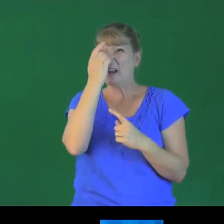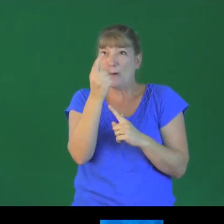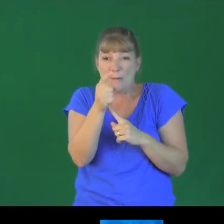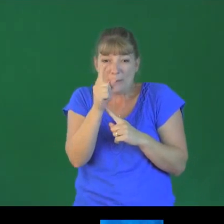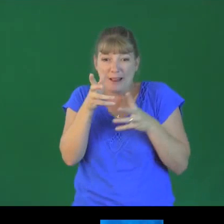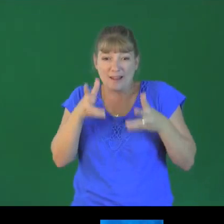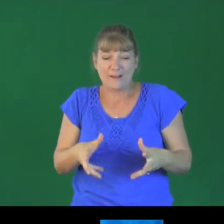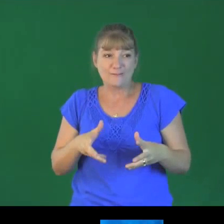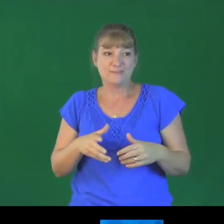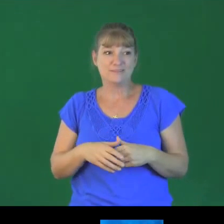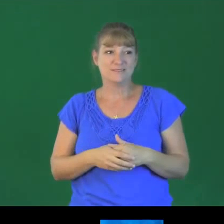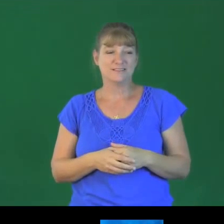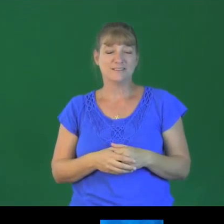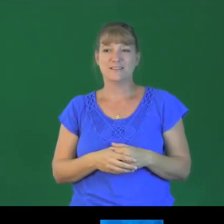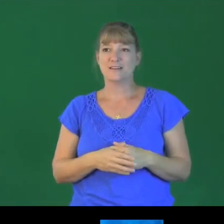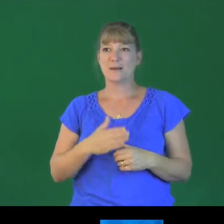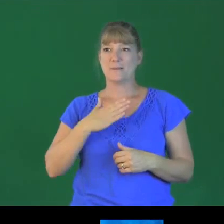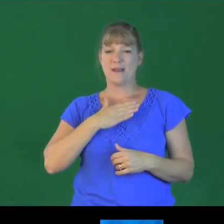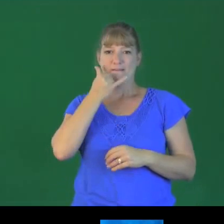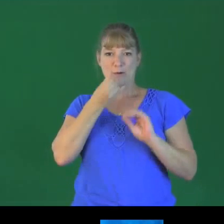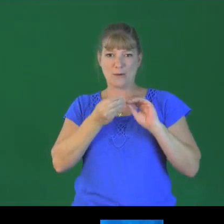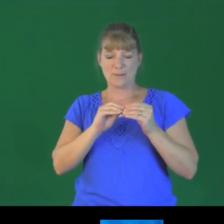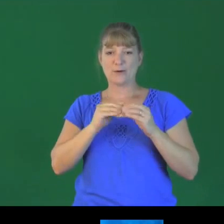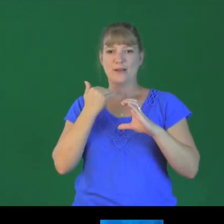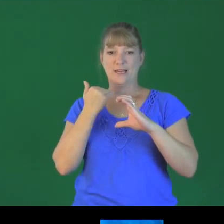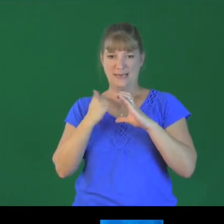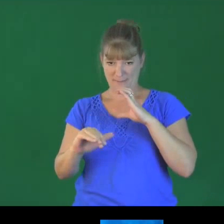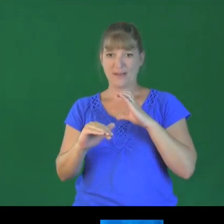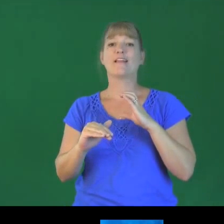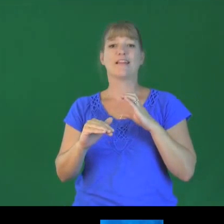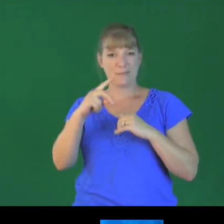left, but my phone number and email are on this PowerPoint.